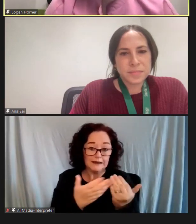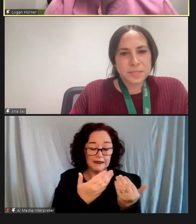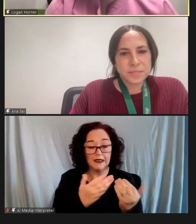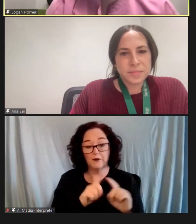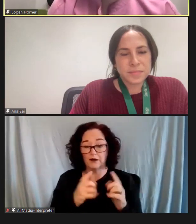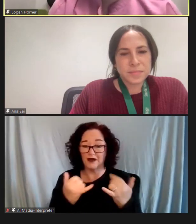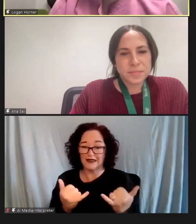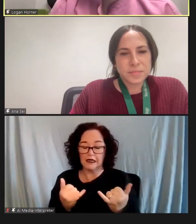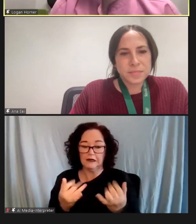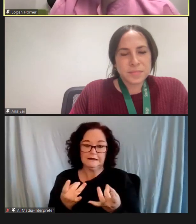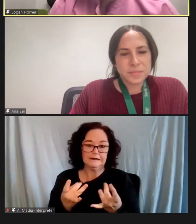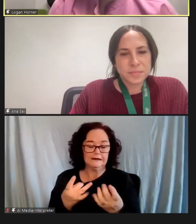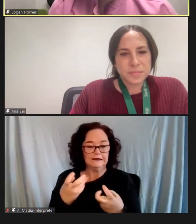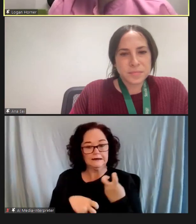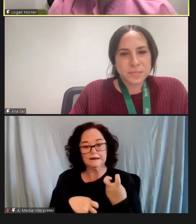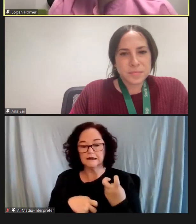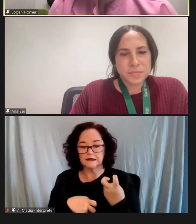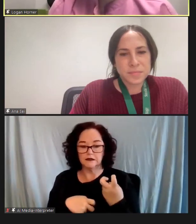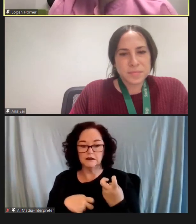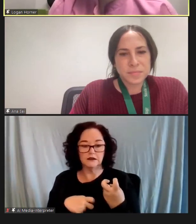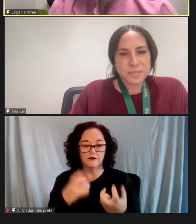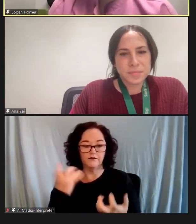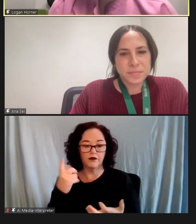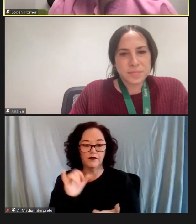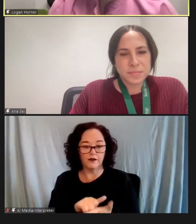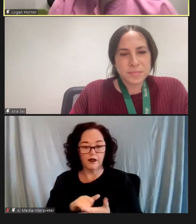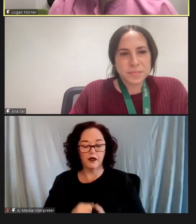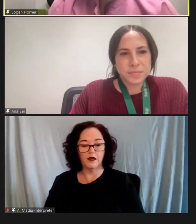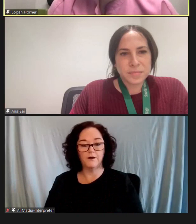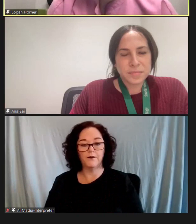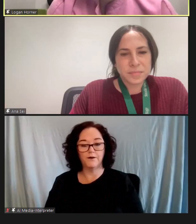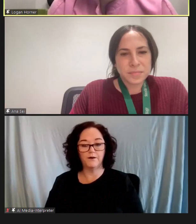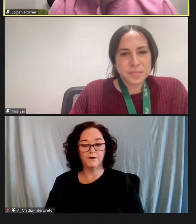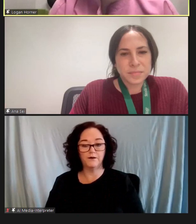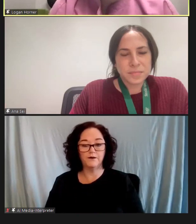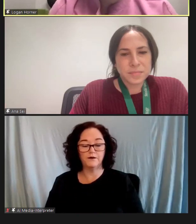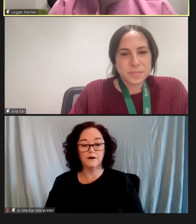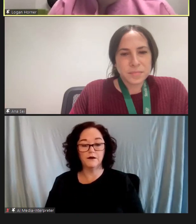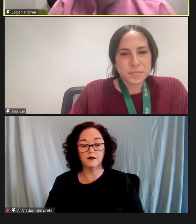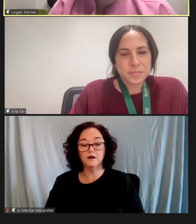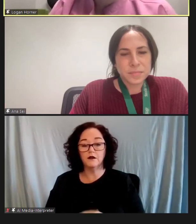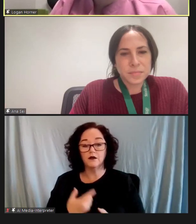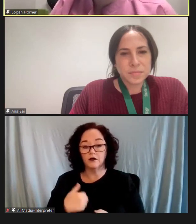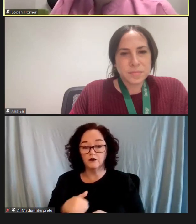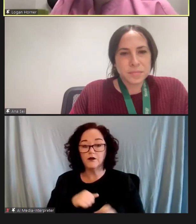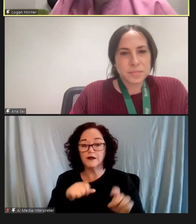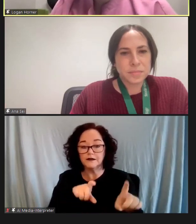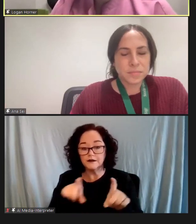for this to happen we find that doing